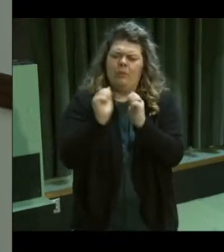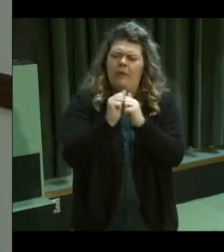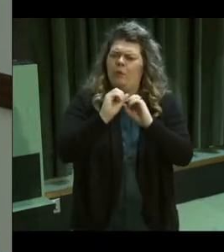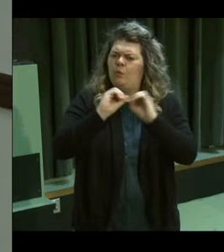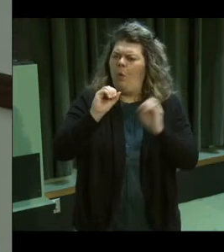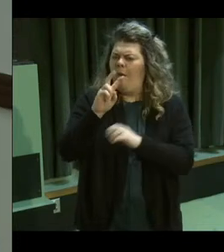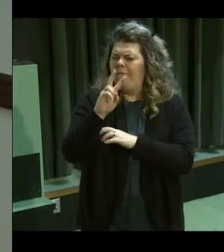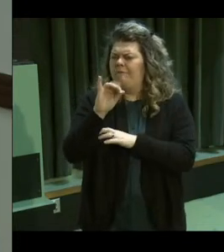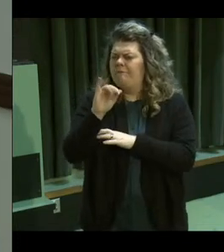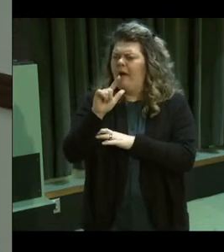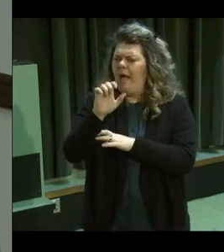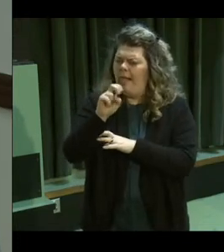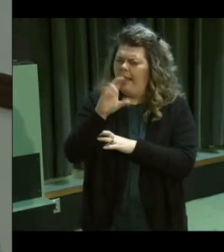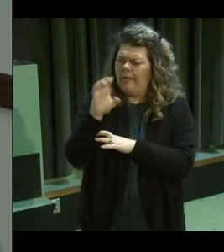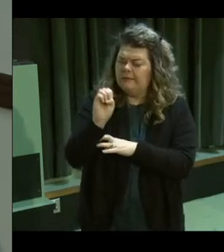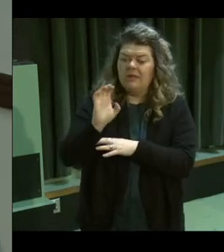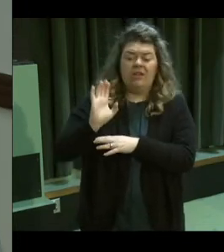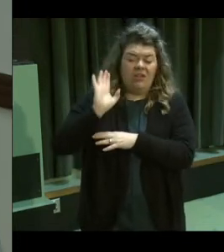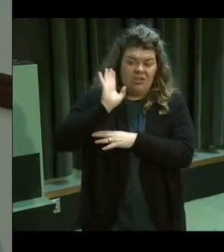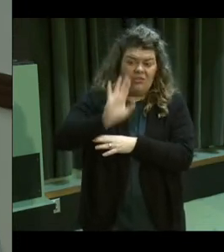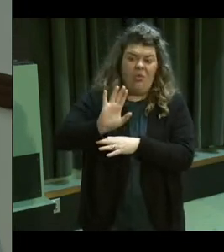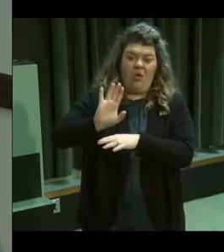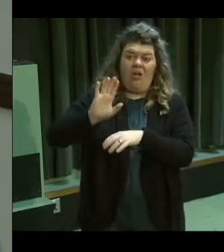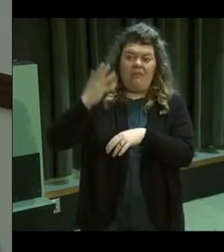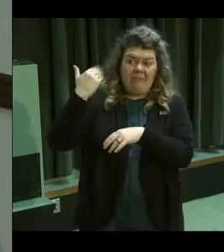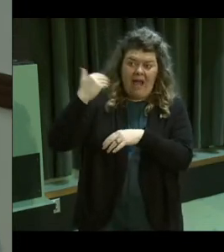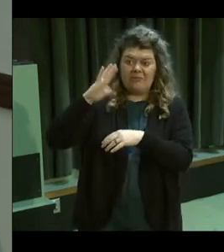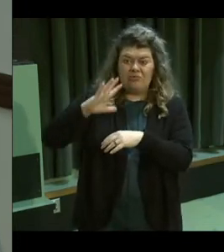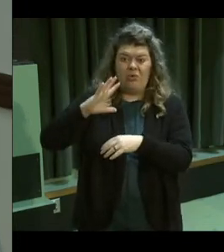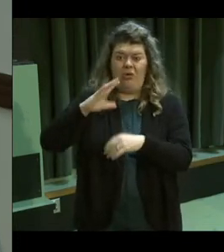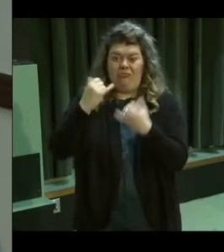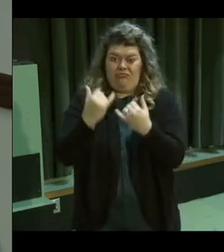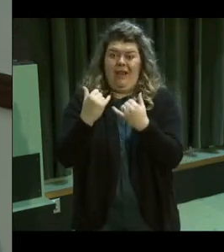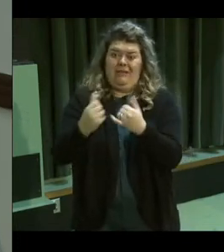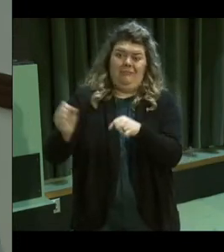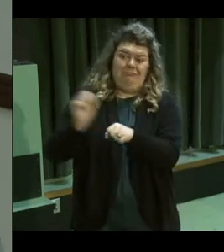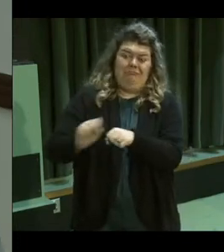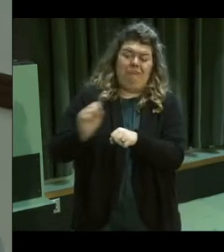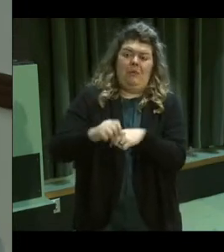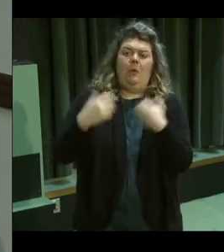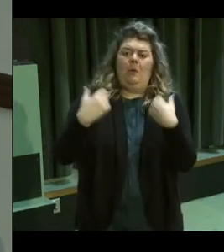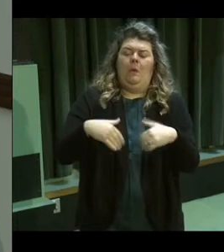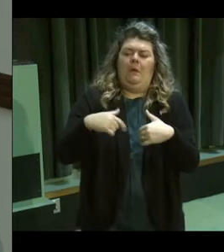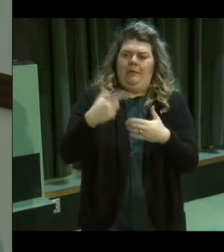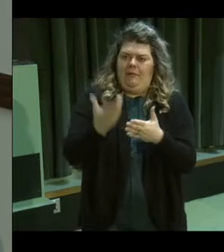present commitment is eloquent